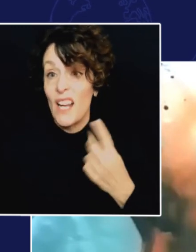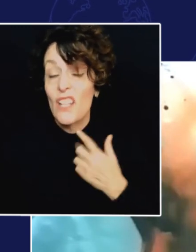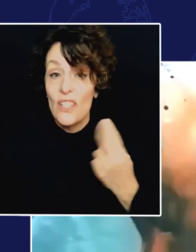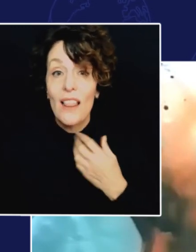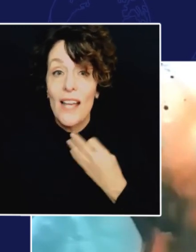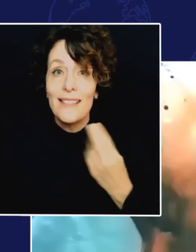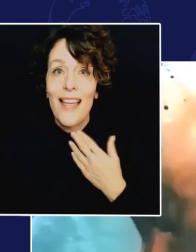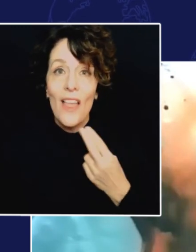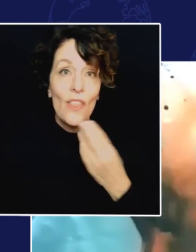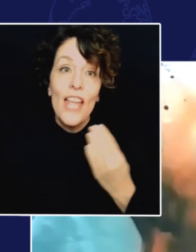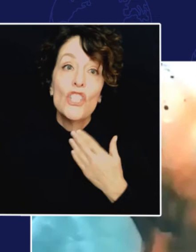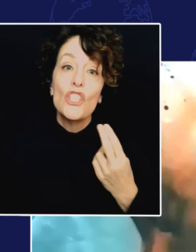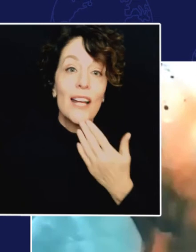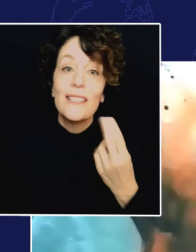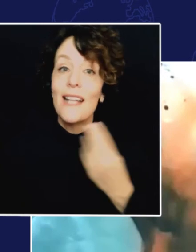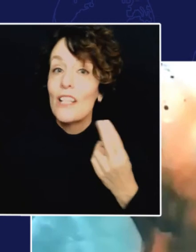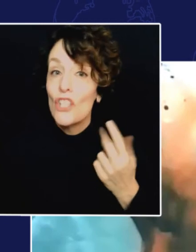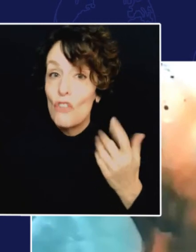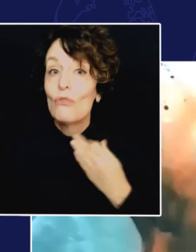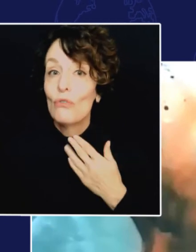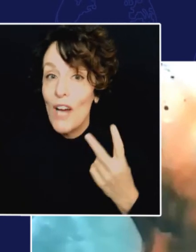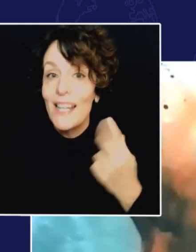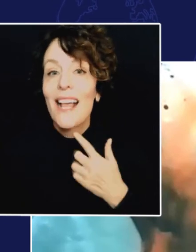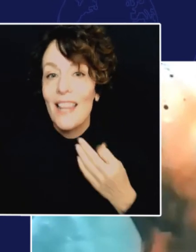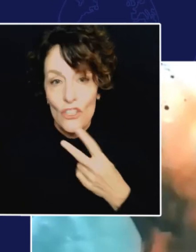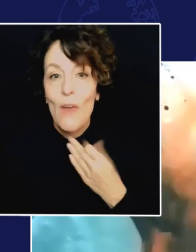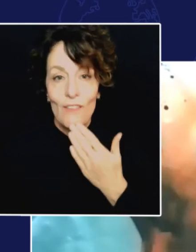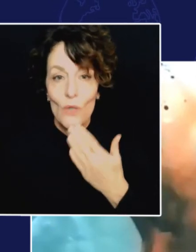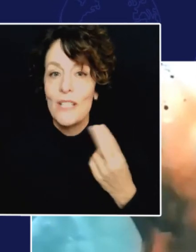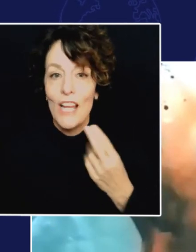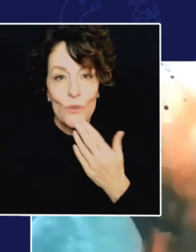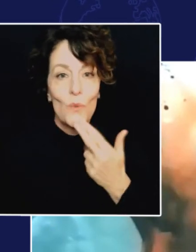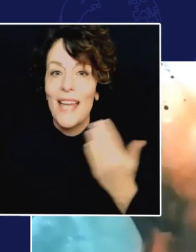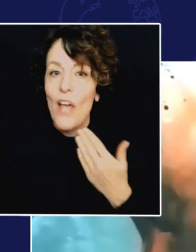two or three English classes, but-- and then I took a technical writing class, too.